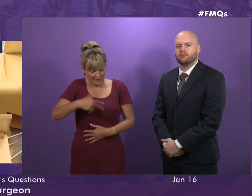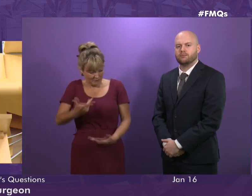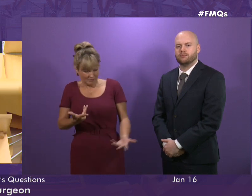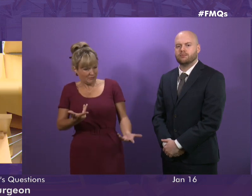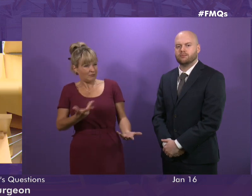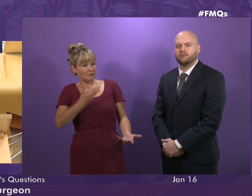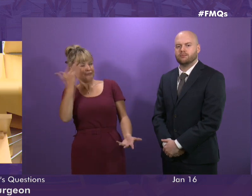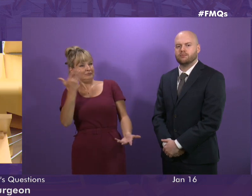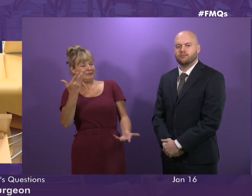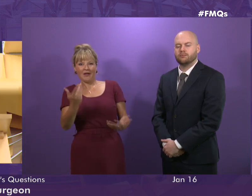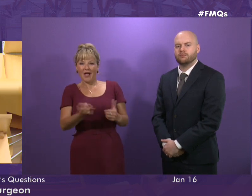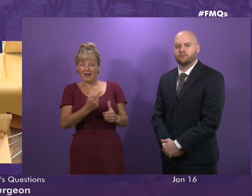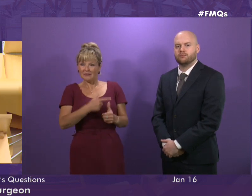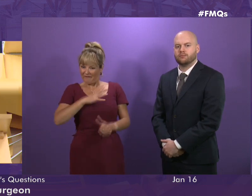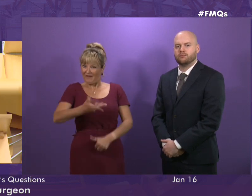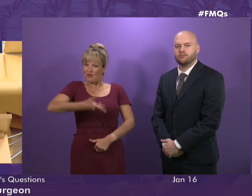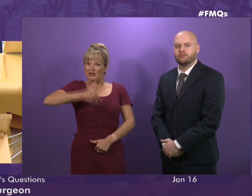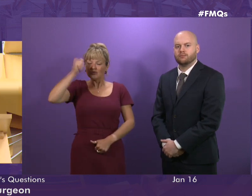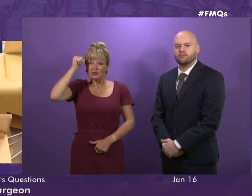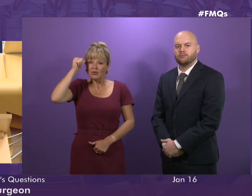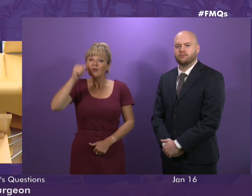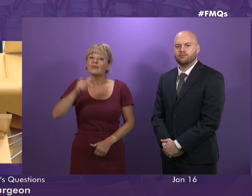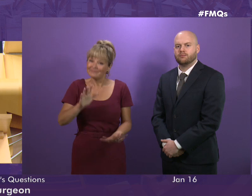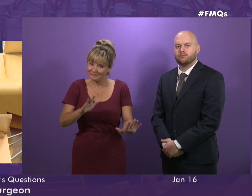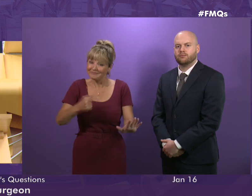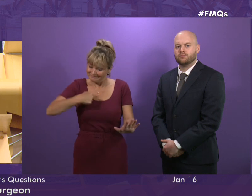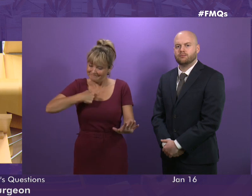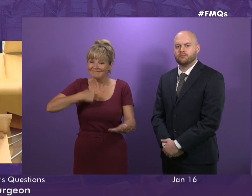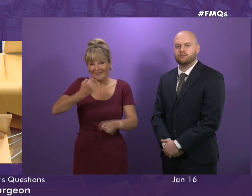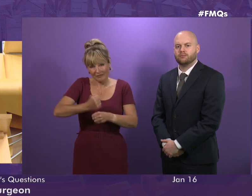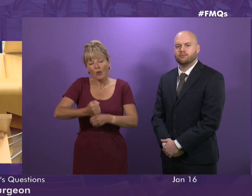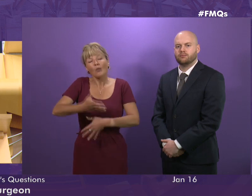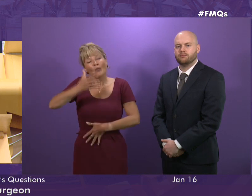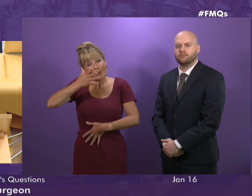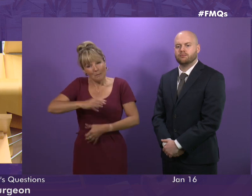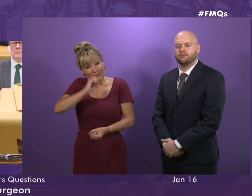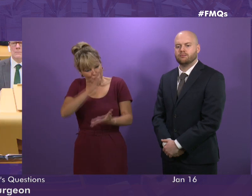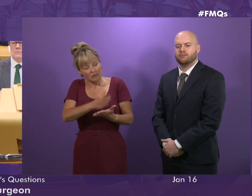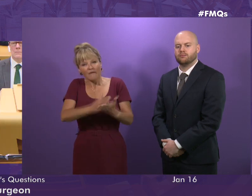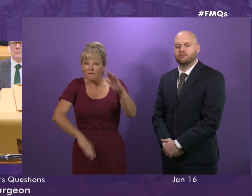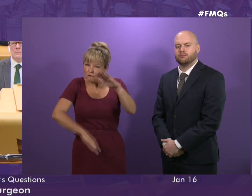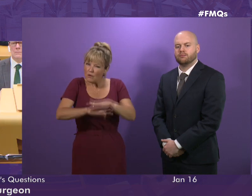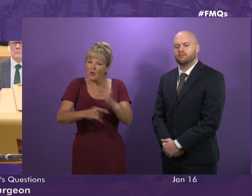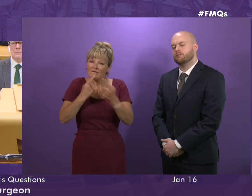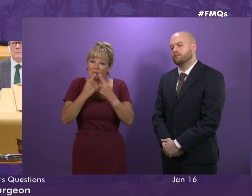have a right to those answers—that we have taken the decision to establish a public inquiry.